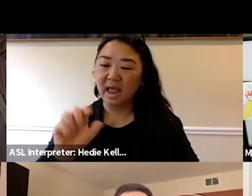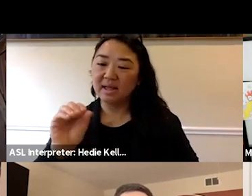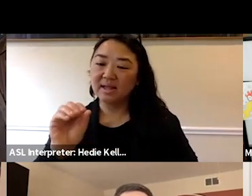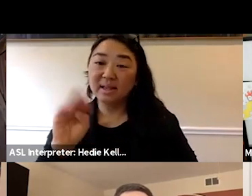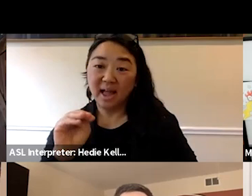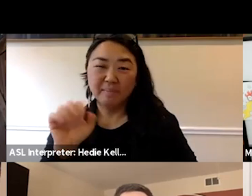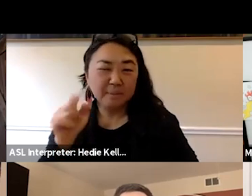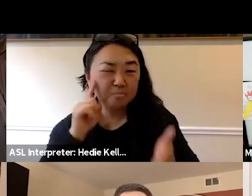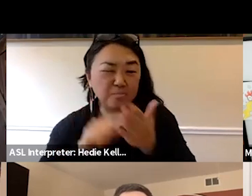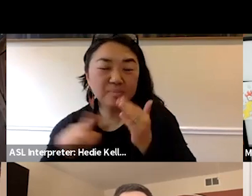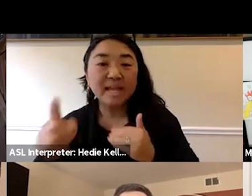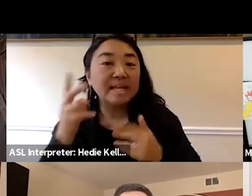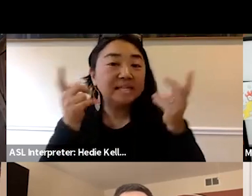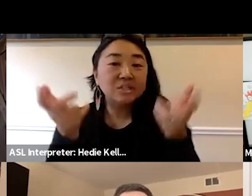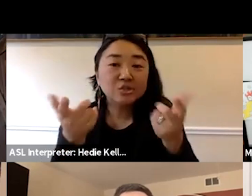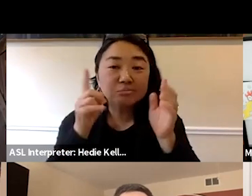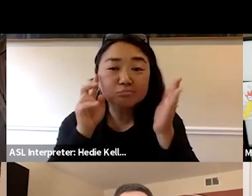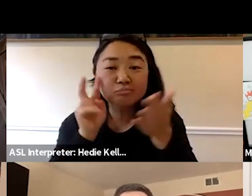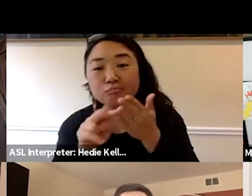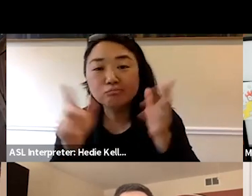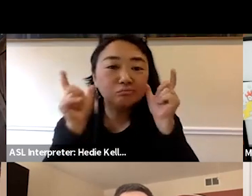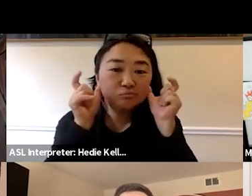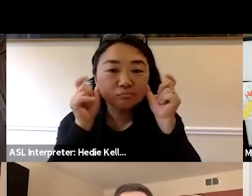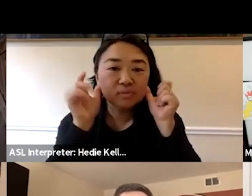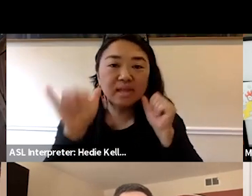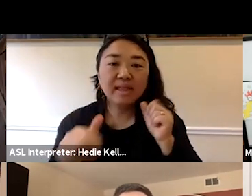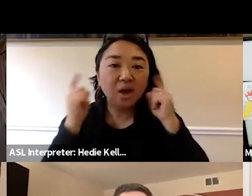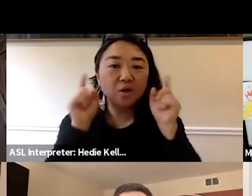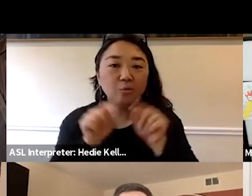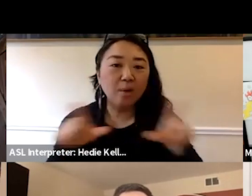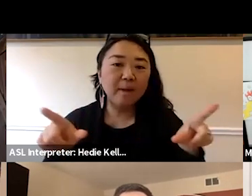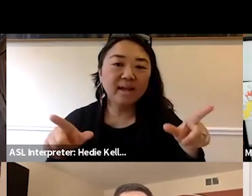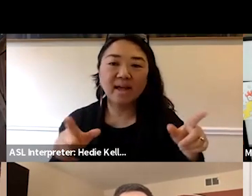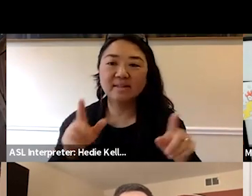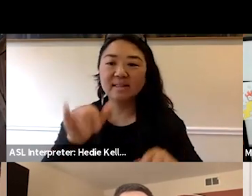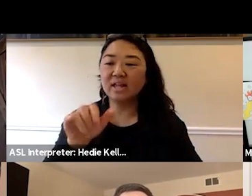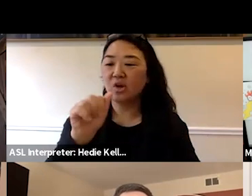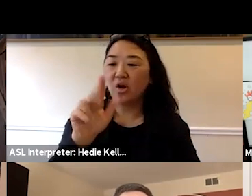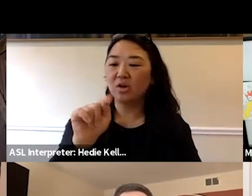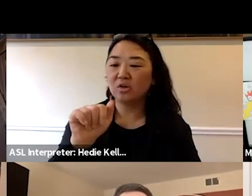check out Article 19, which derives its name from the Universal Declaration of Human Rights,